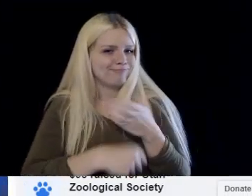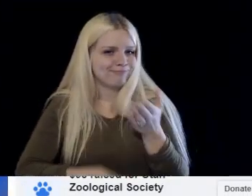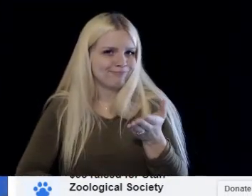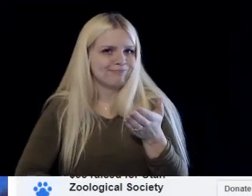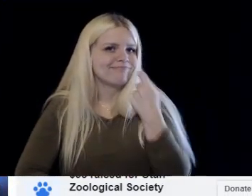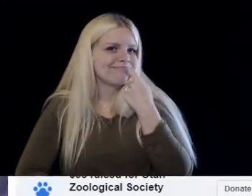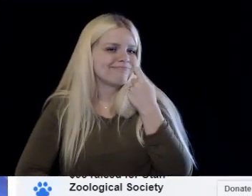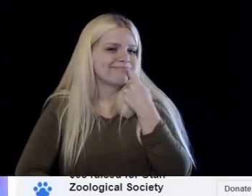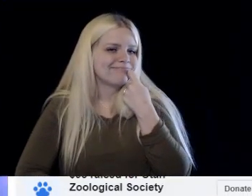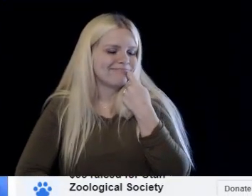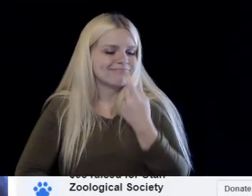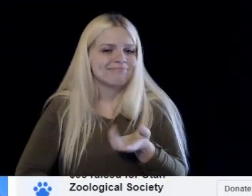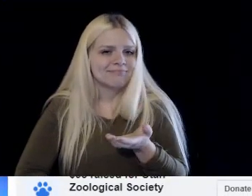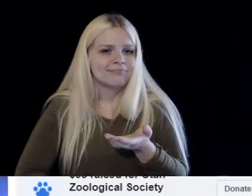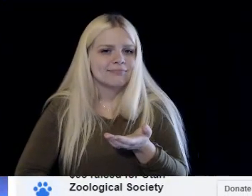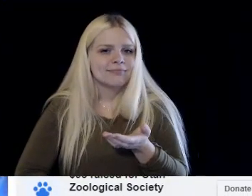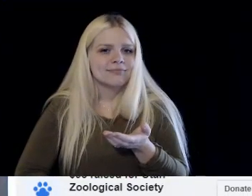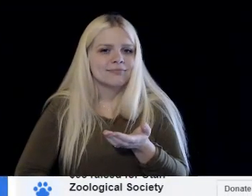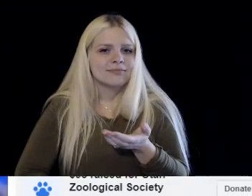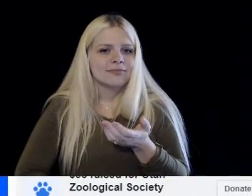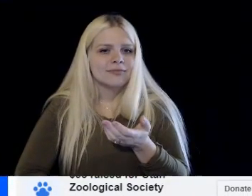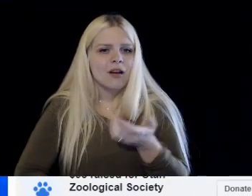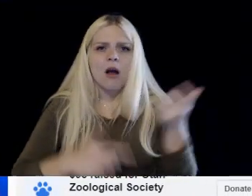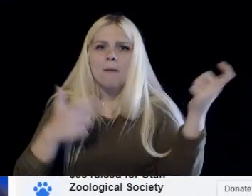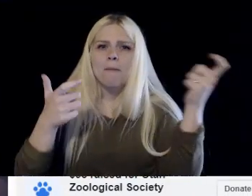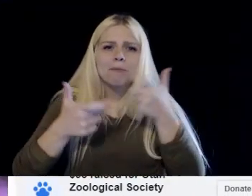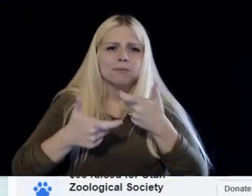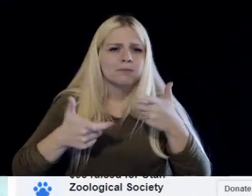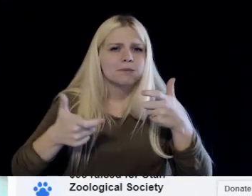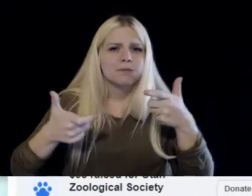Erica: These are like over-sized frozen Kongs! Michelle: Yes. On a much bigger scale,